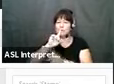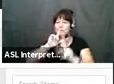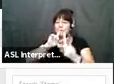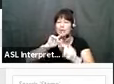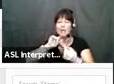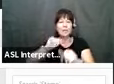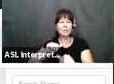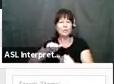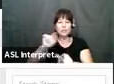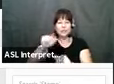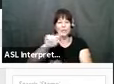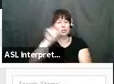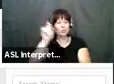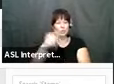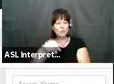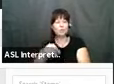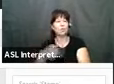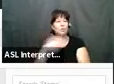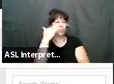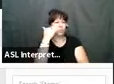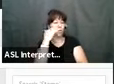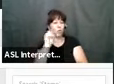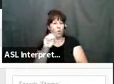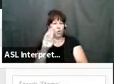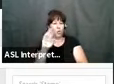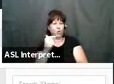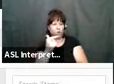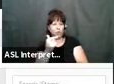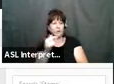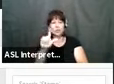So as everybody here knows, on August 28th, Governor Newsom introduced the